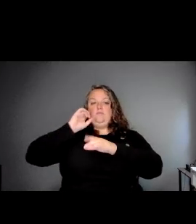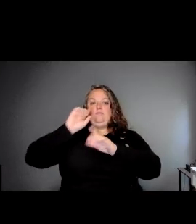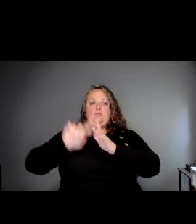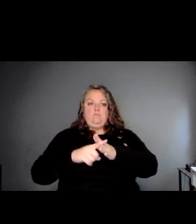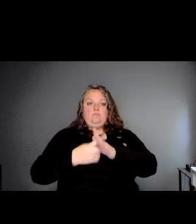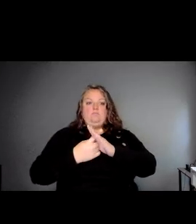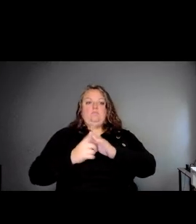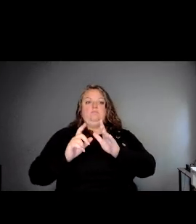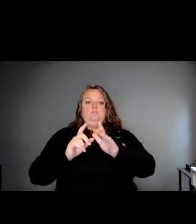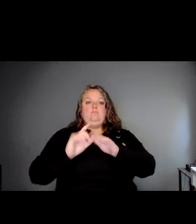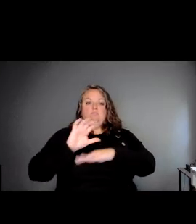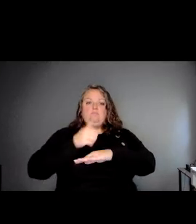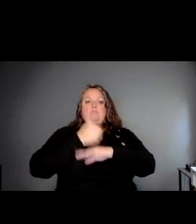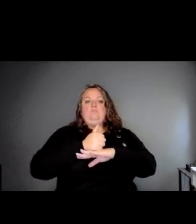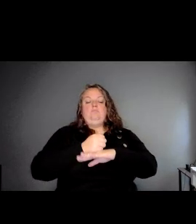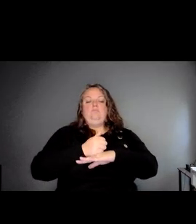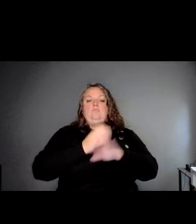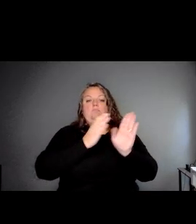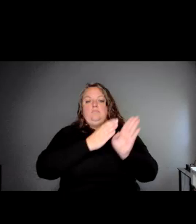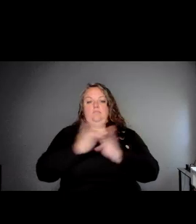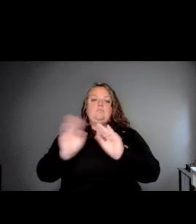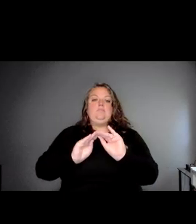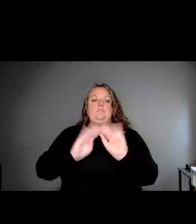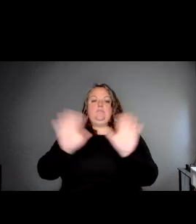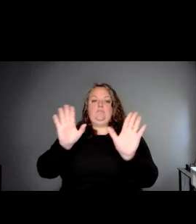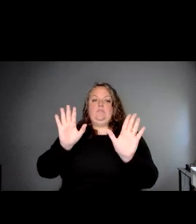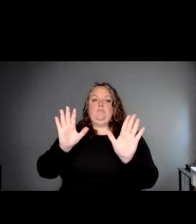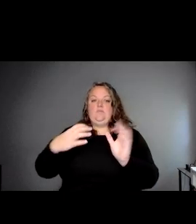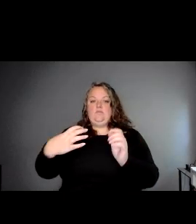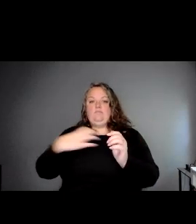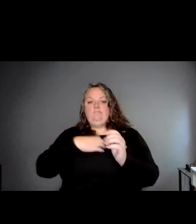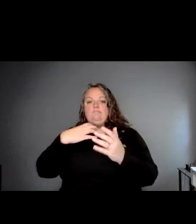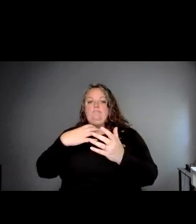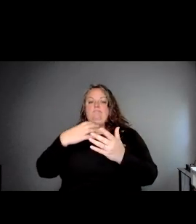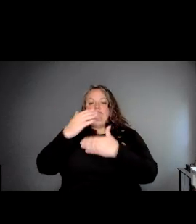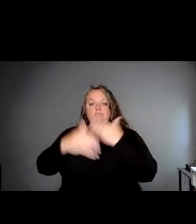establish a clear process for addressing grievances and complaints, and basically